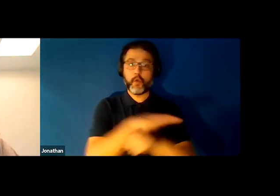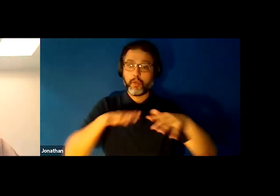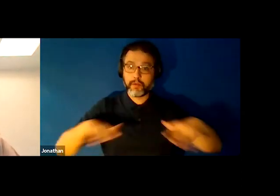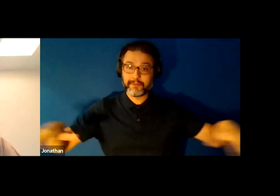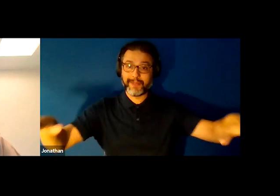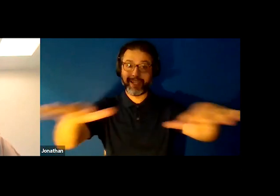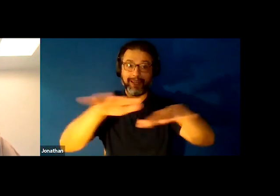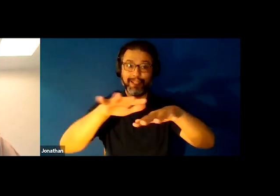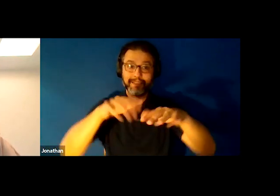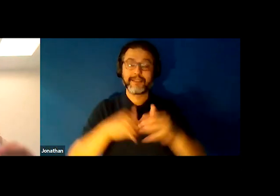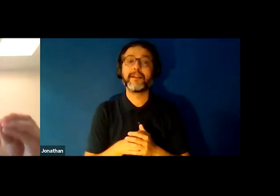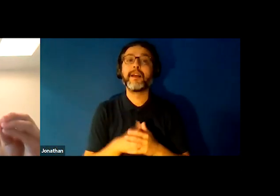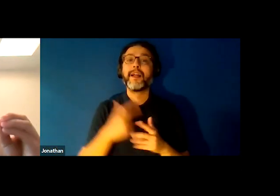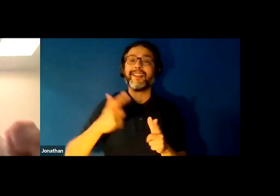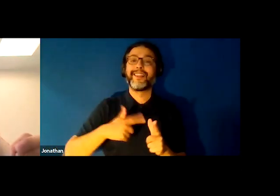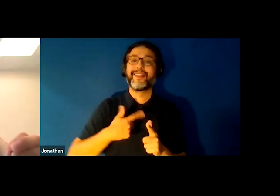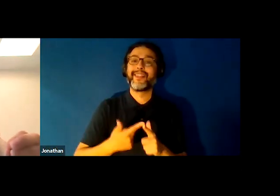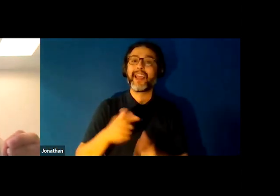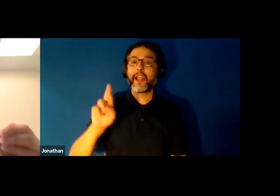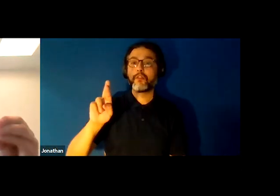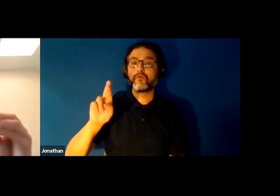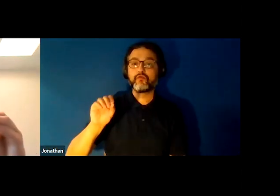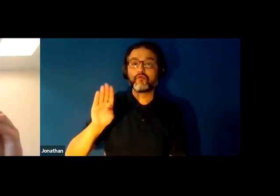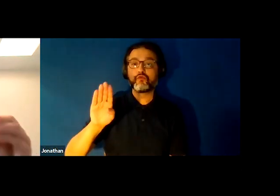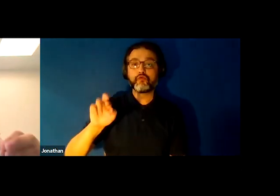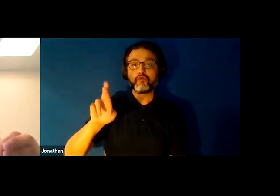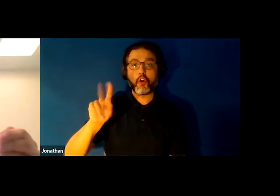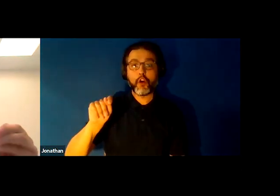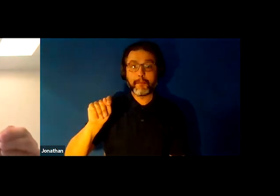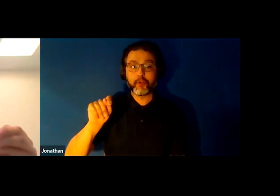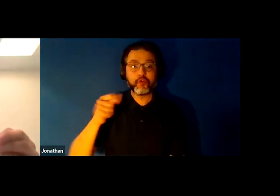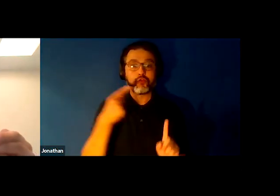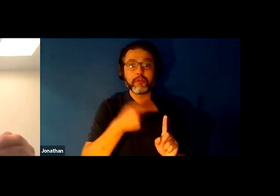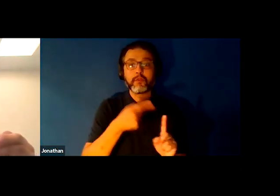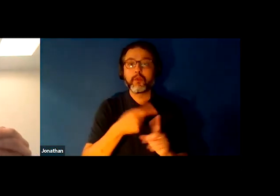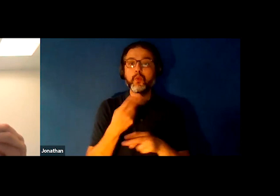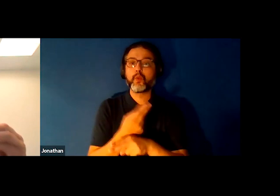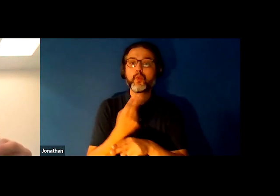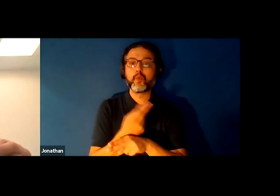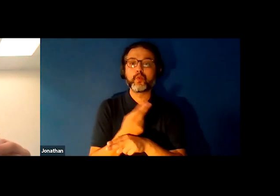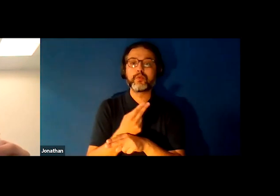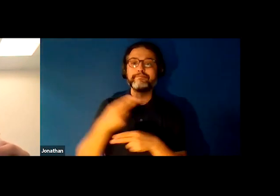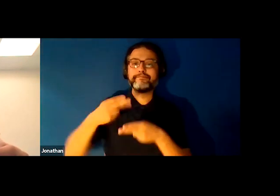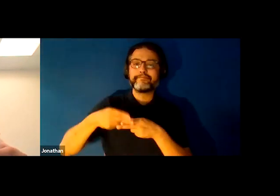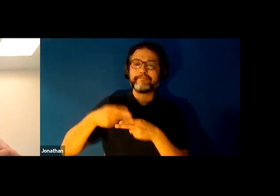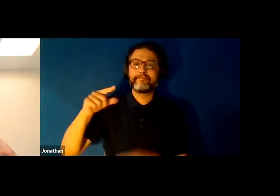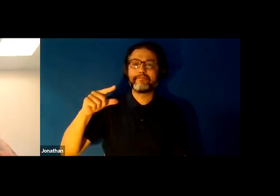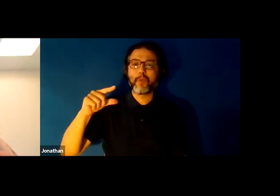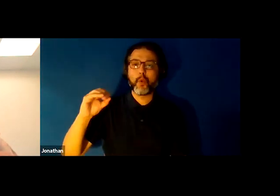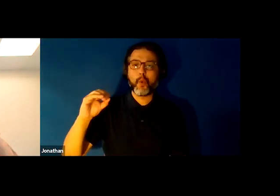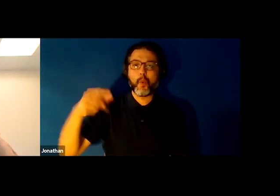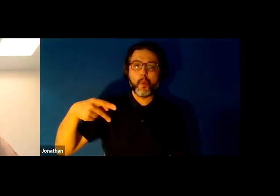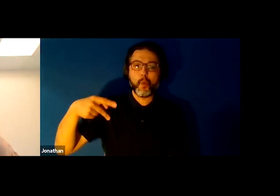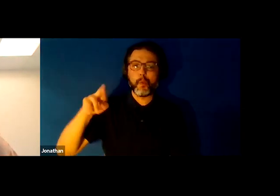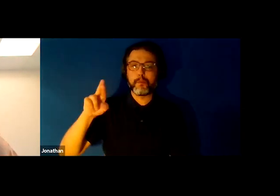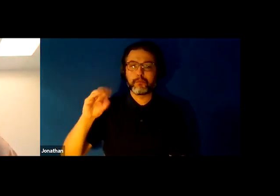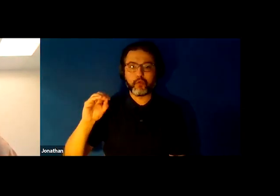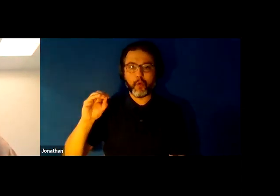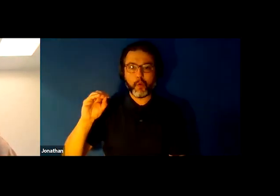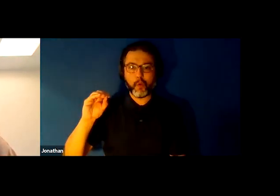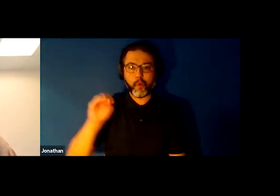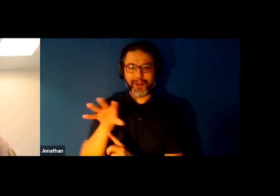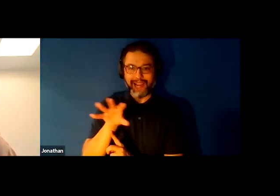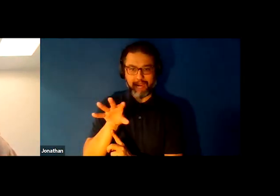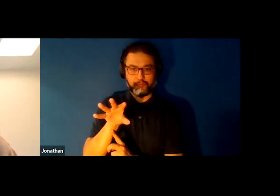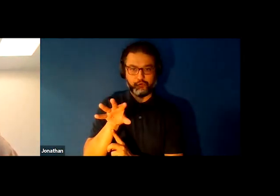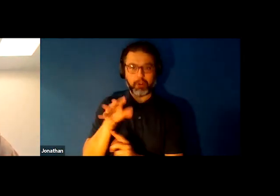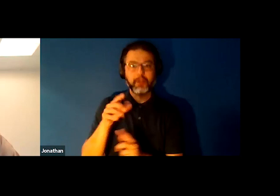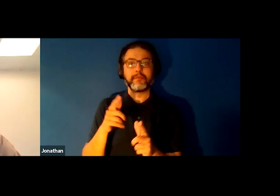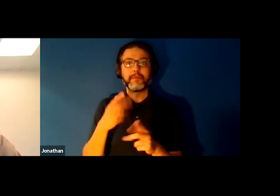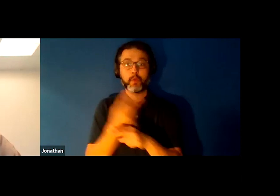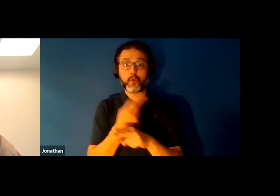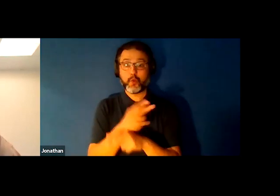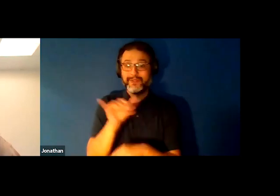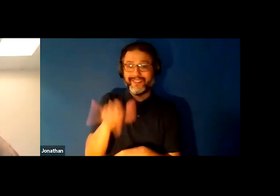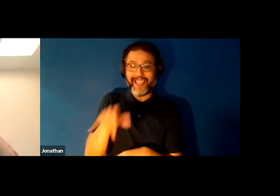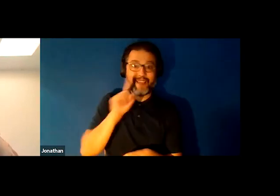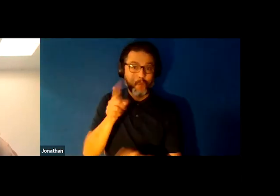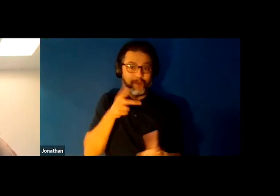And Robert held and then used a GoPro camera to film and show what it meant to teach in